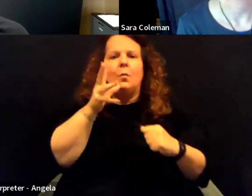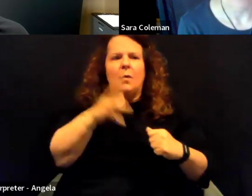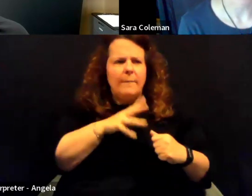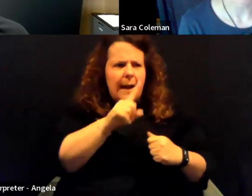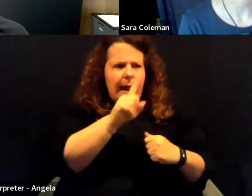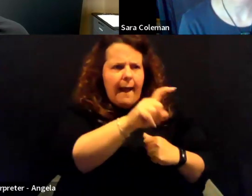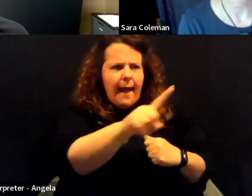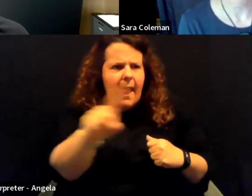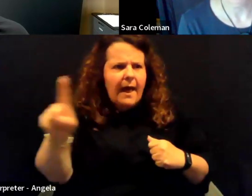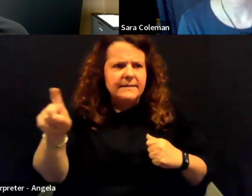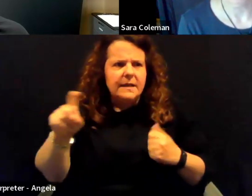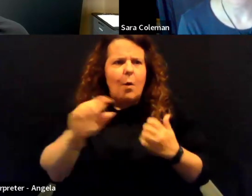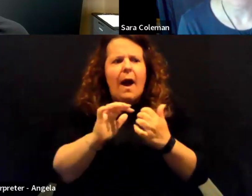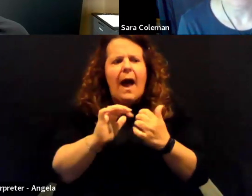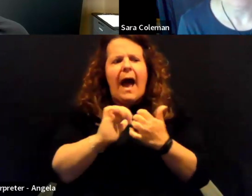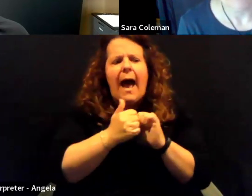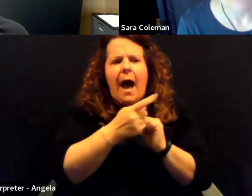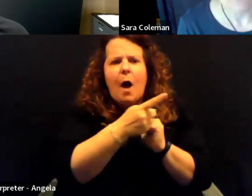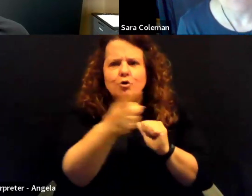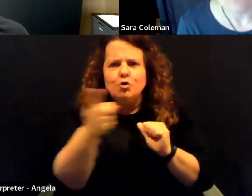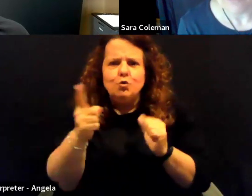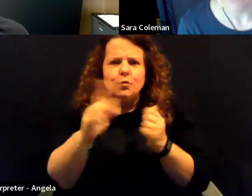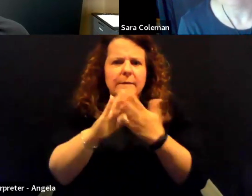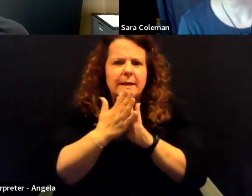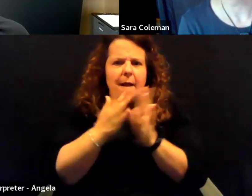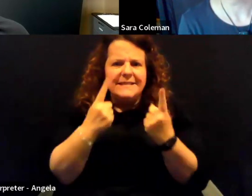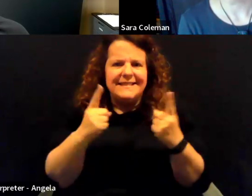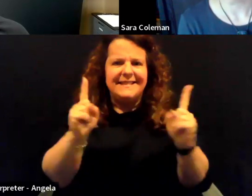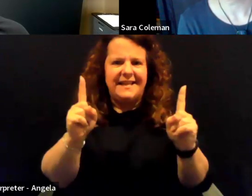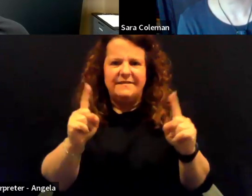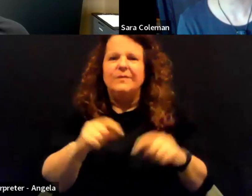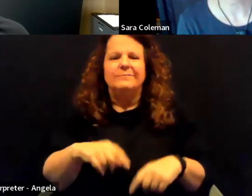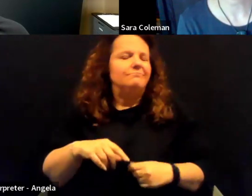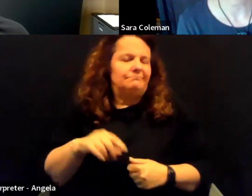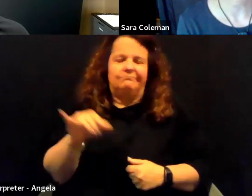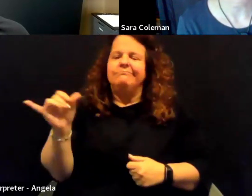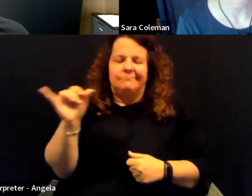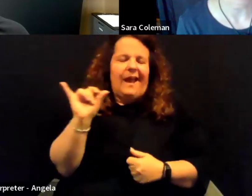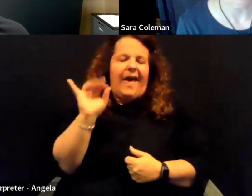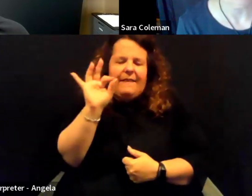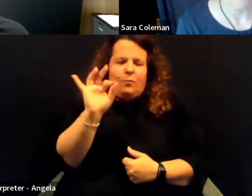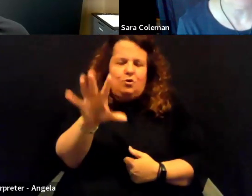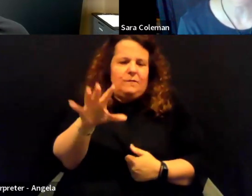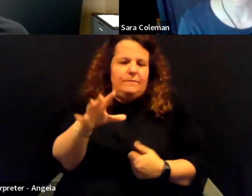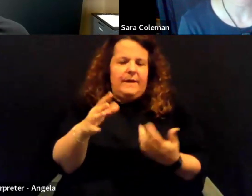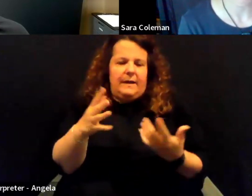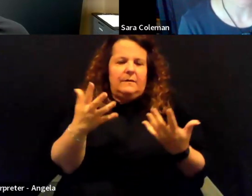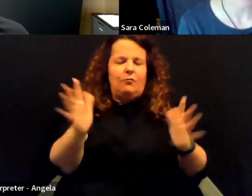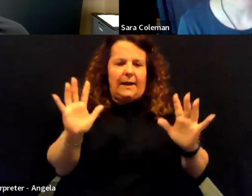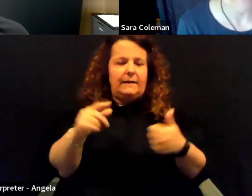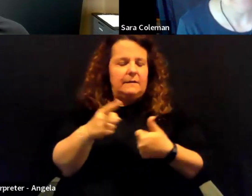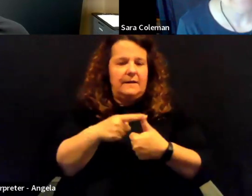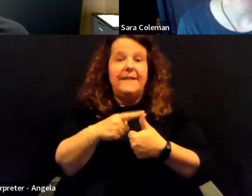And a lot of the things that you, mentioned already, , are the pieces that made them successful. They had access.